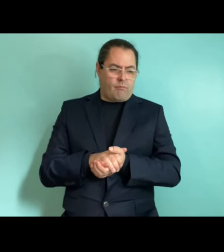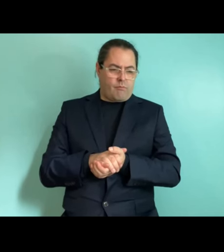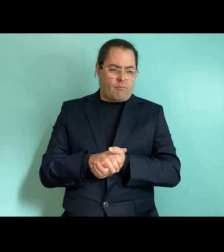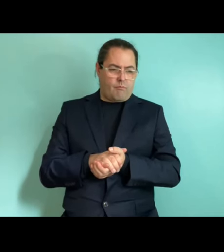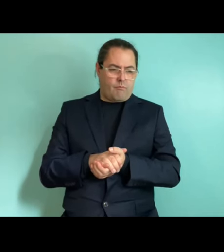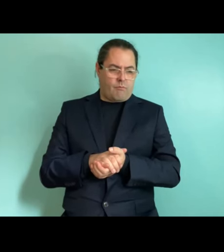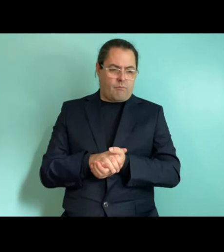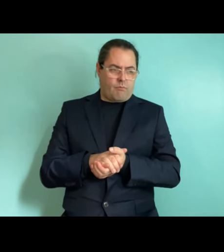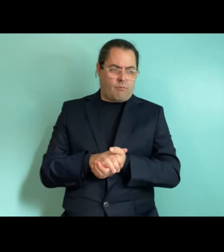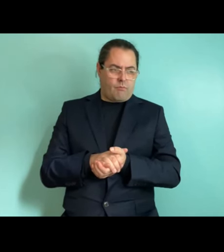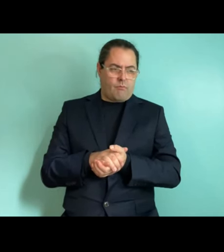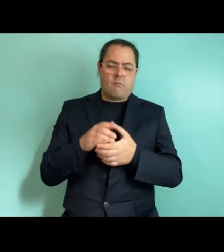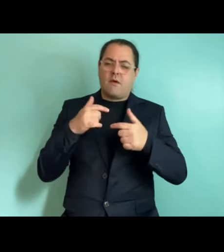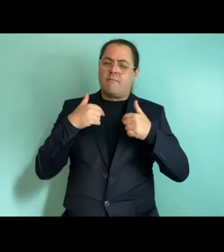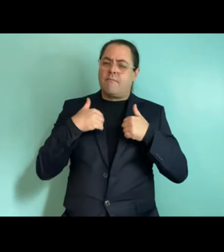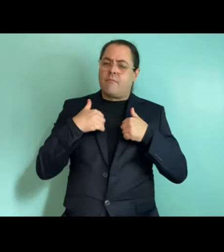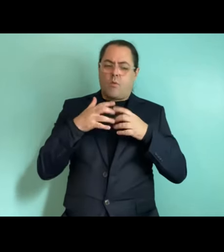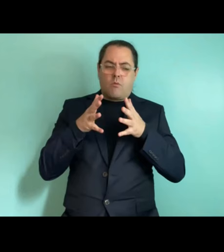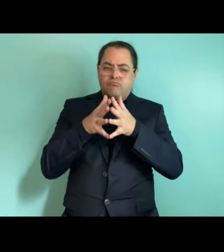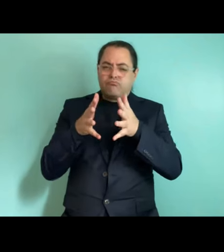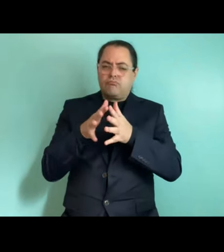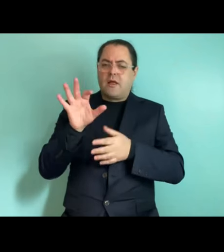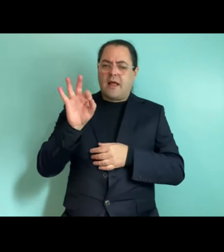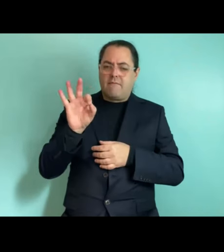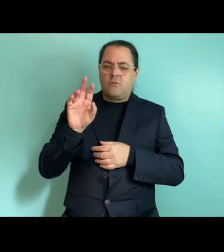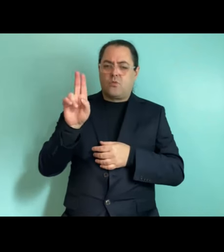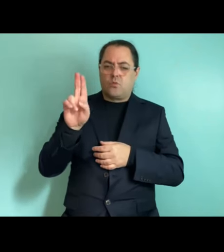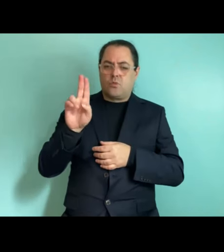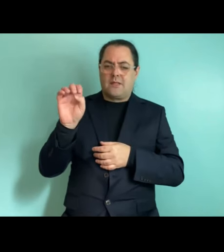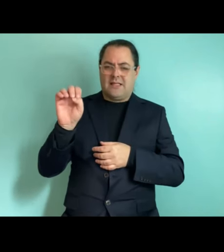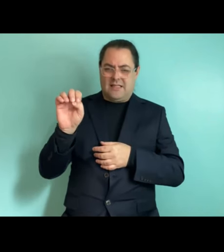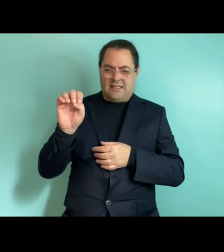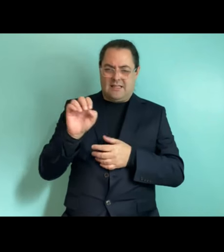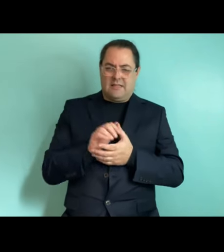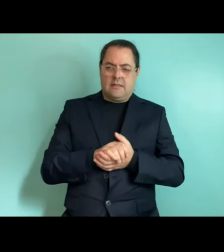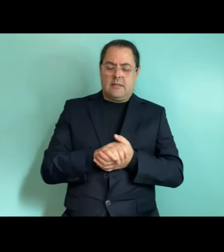the definition of Gundam plus the traditional began employers, is the representative body